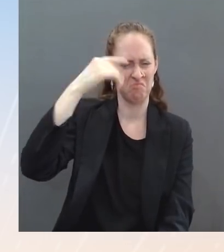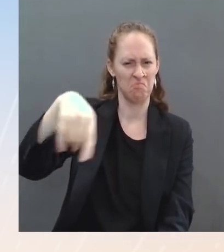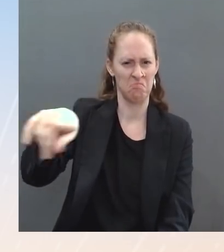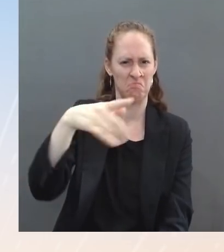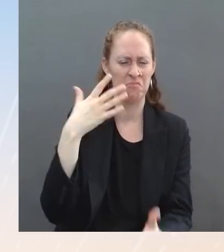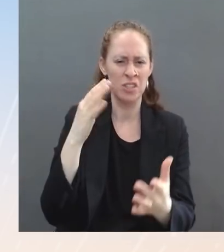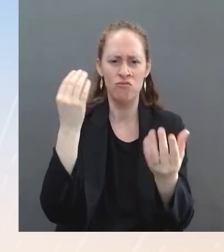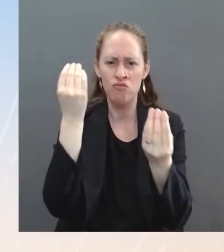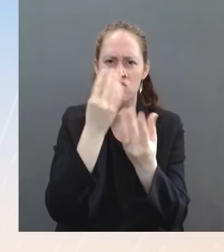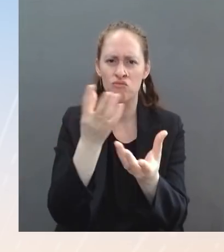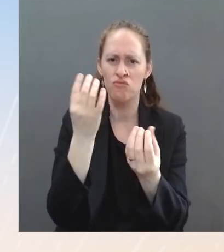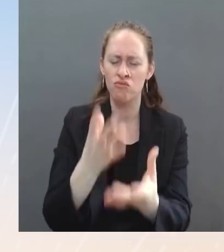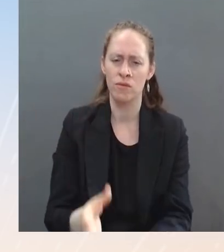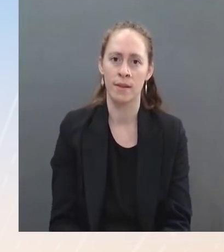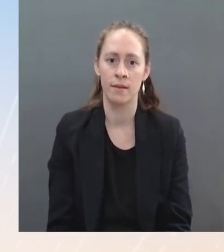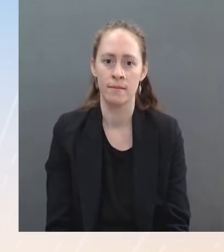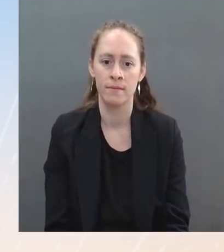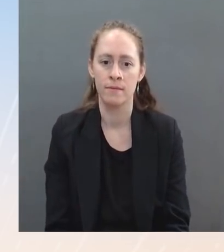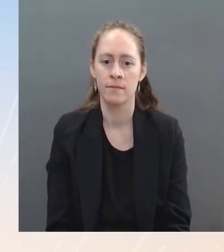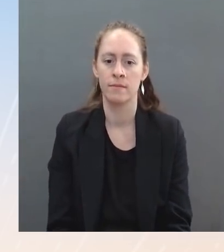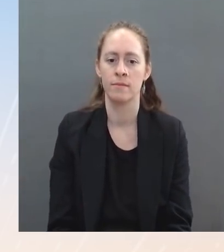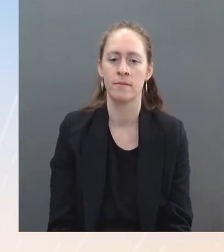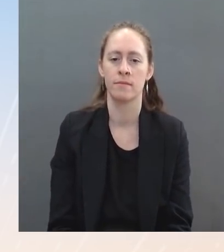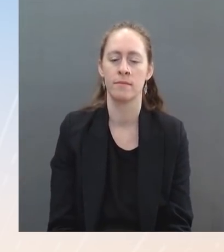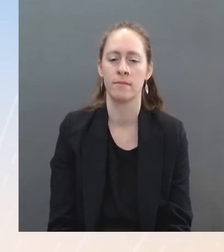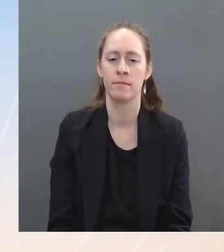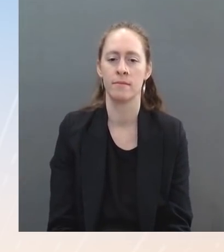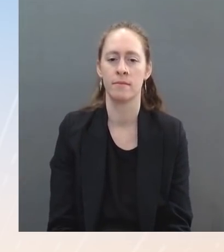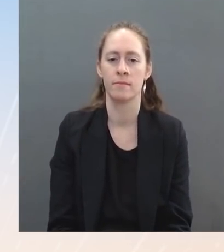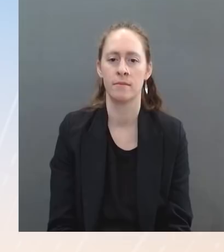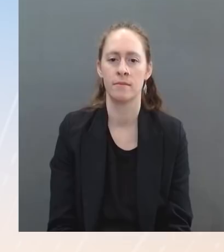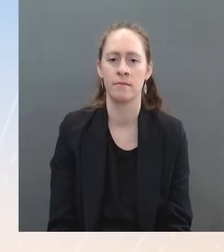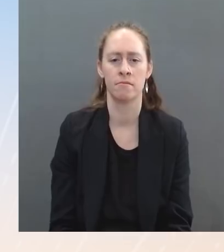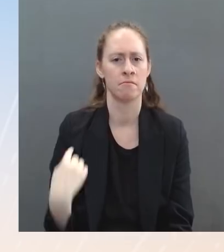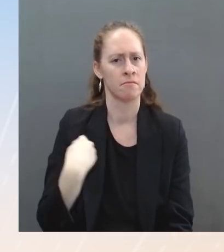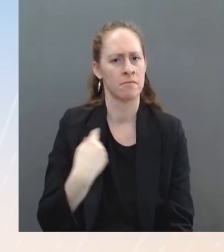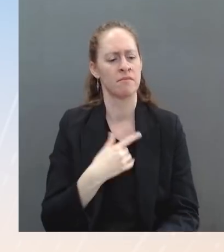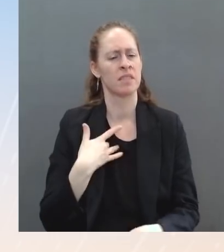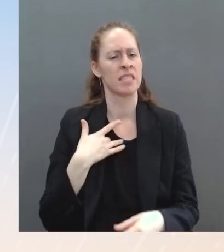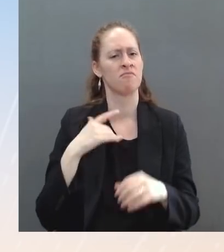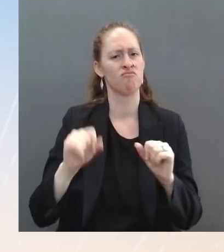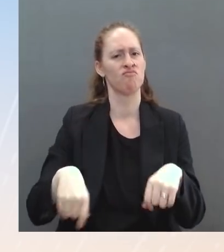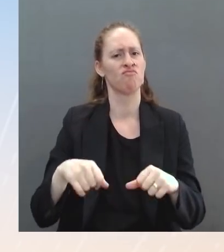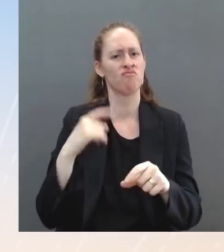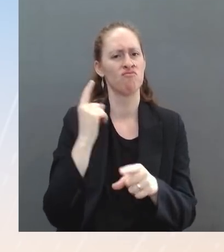a day of additional production online is because many of those companies have gone out and been quite explicit about their intention